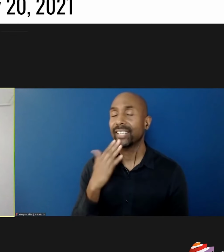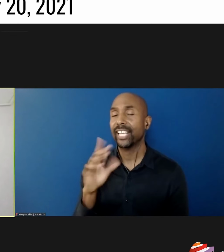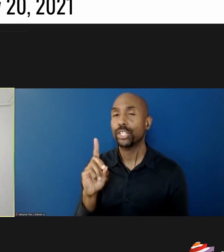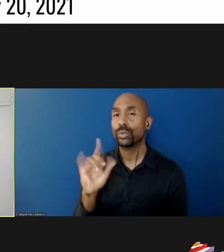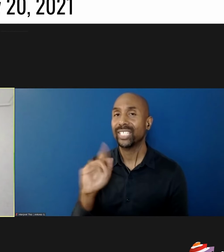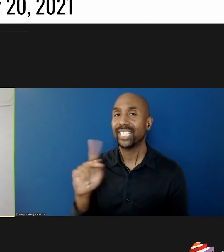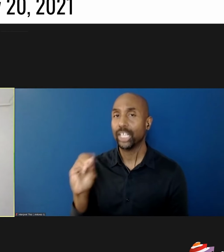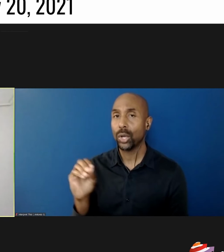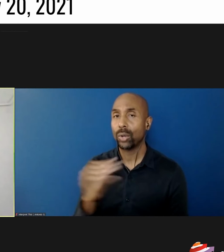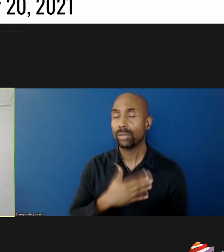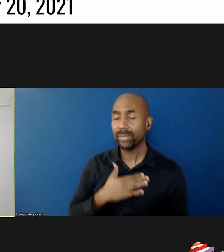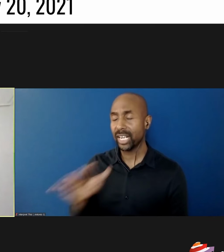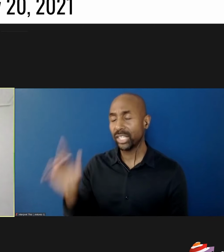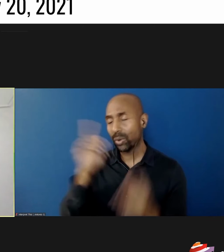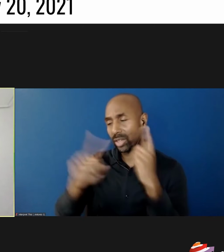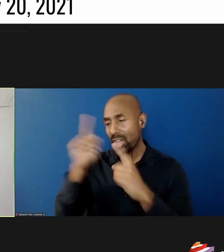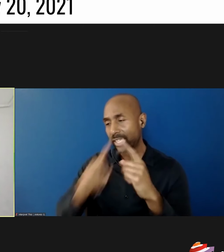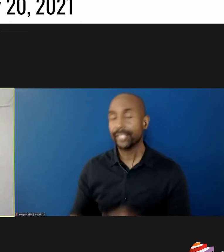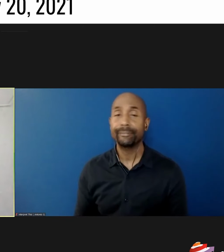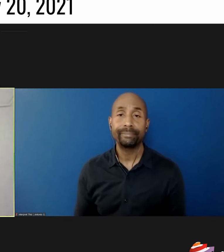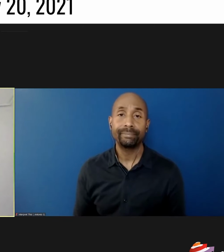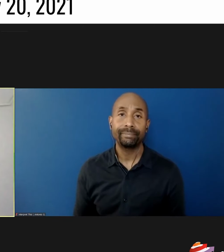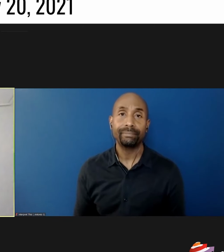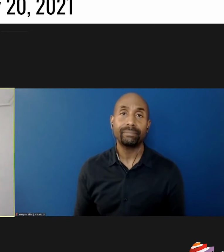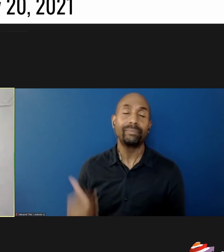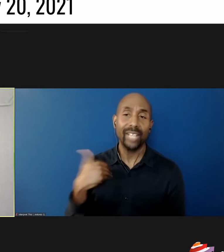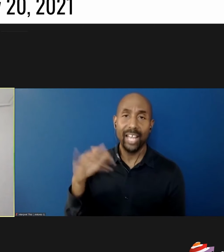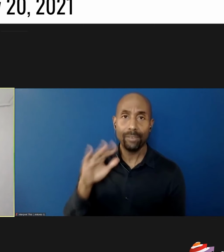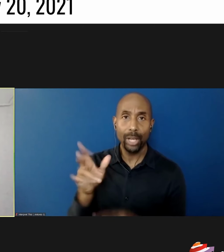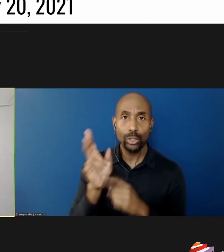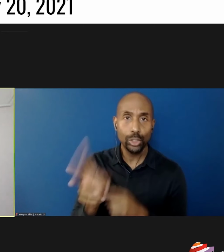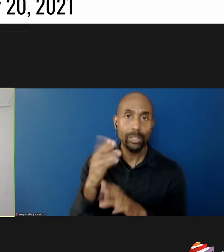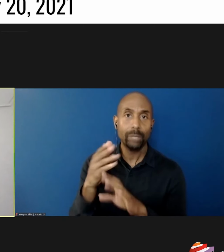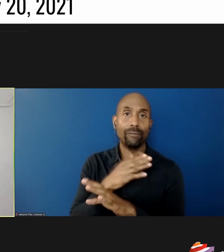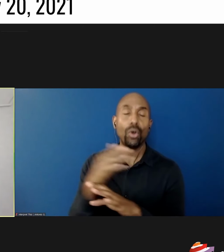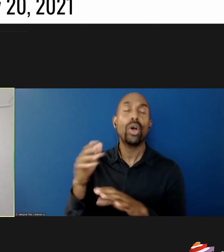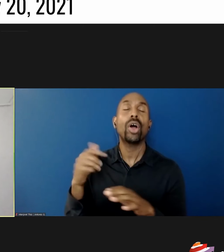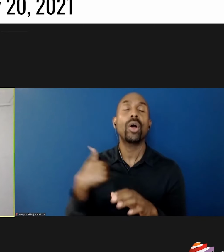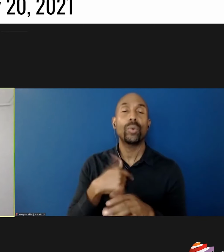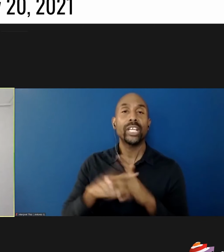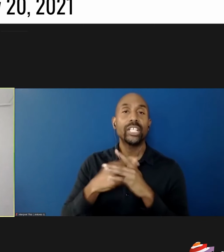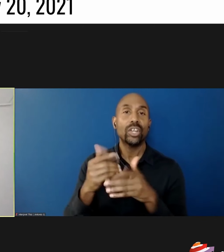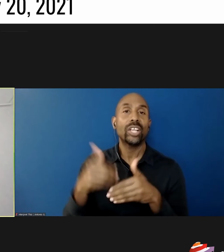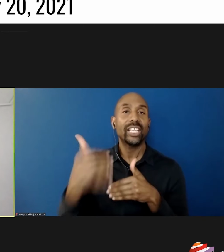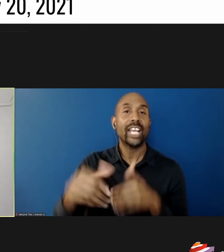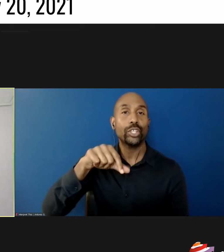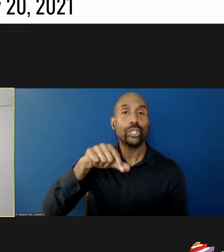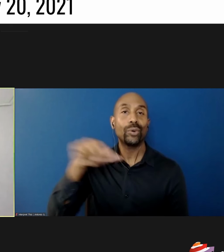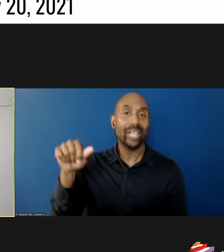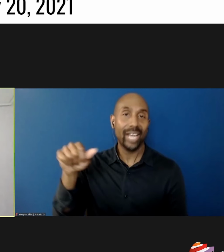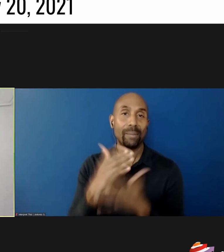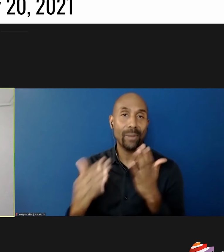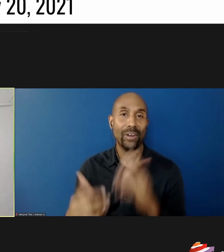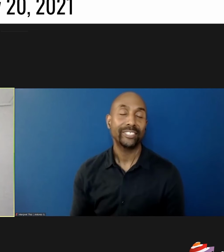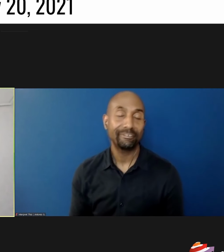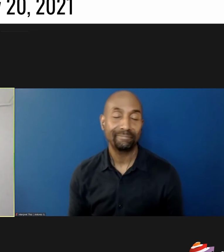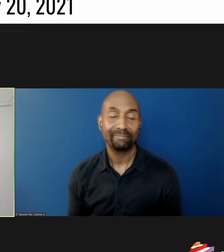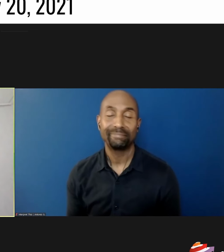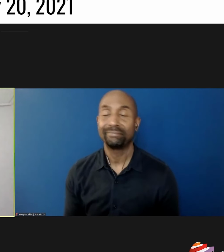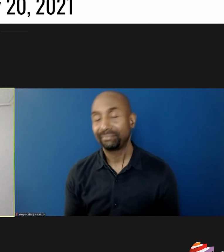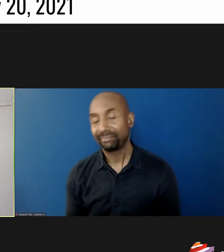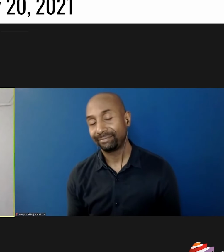about two minutes before we before we jump to the Q & A portion. I want to get to the